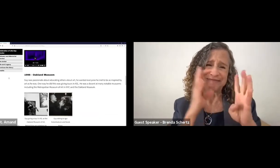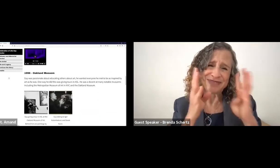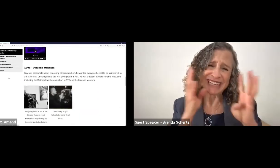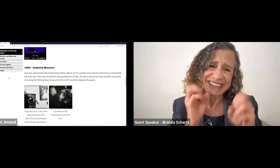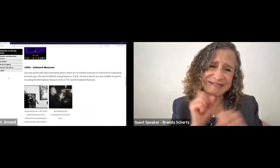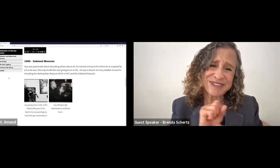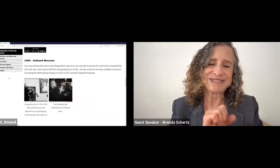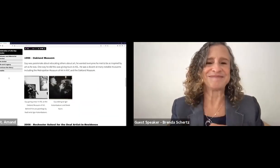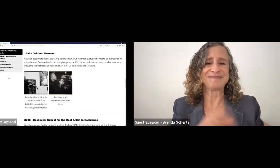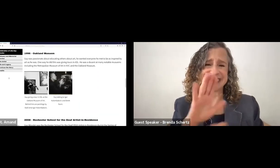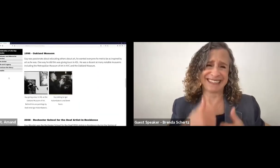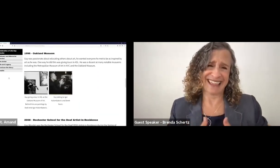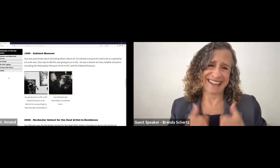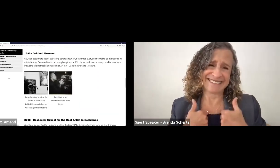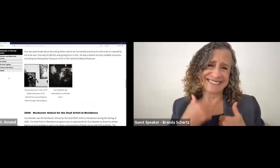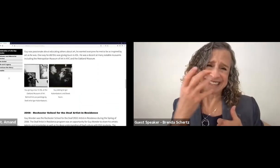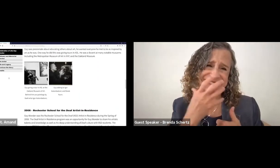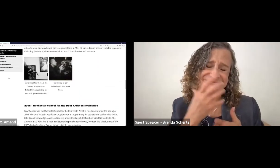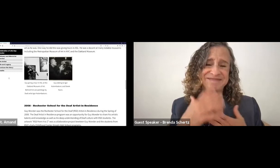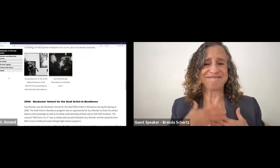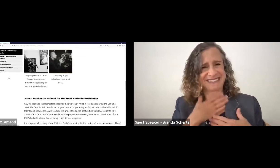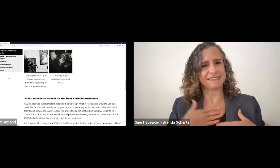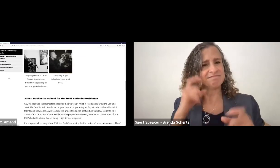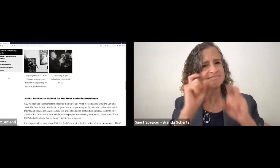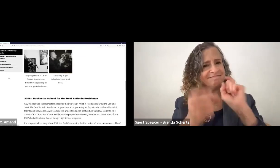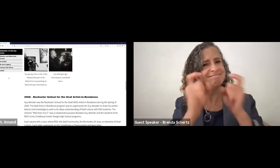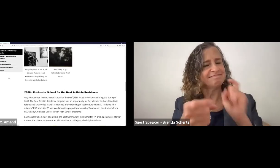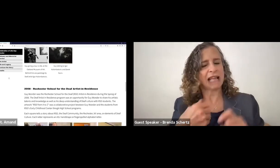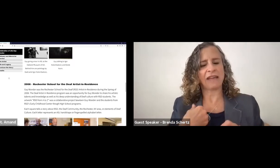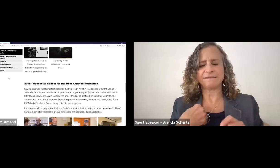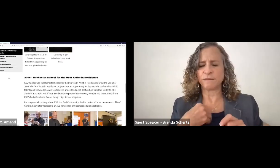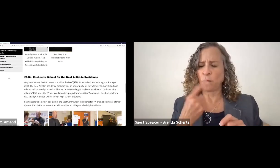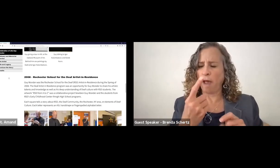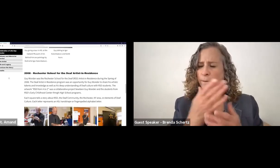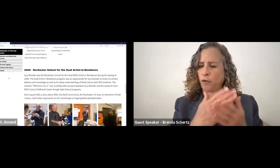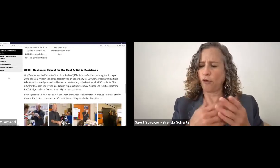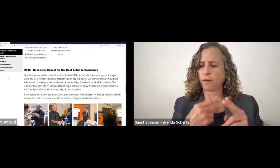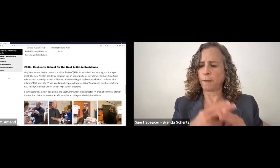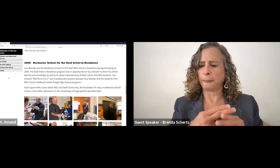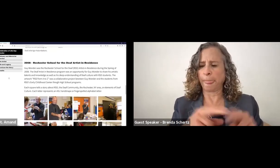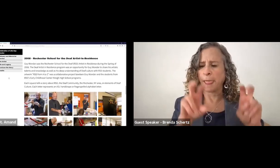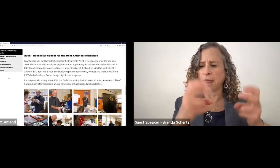and more representative of him. He was so beautiful, his artwork was beautiful, and he was so creative.